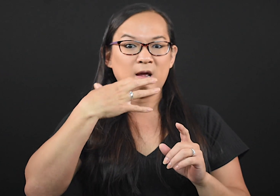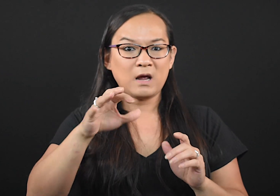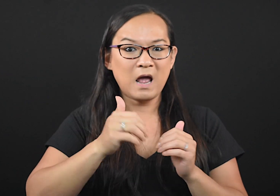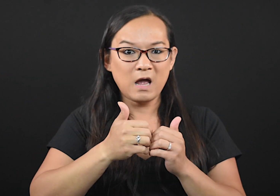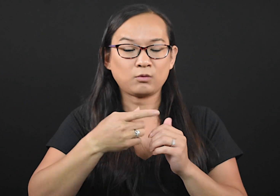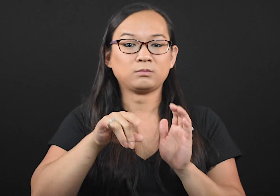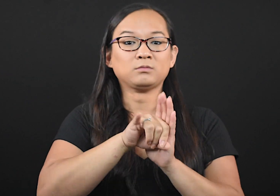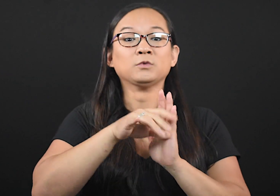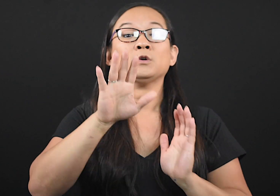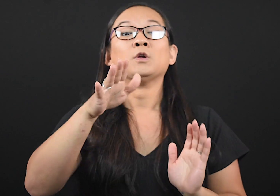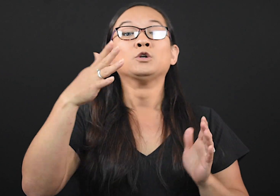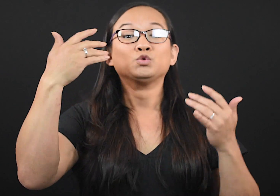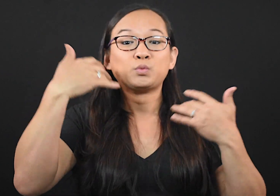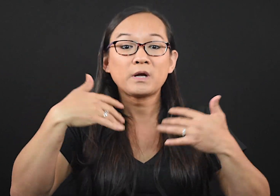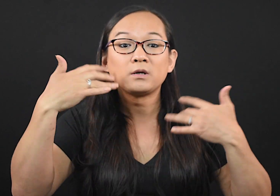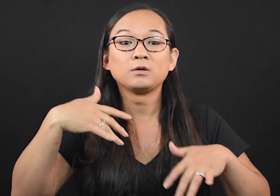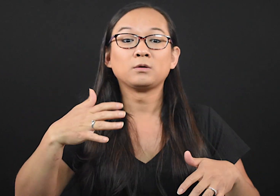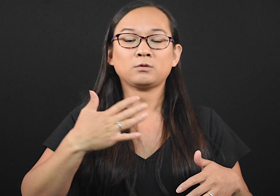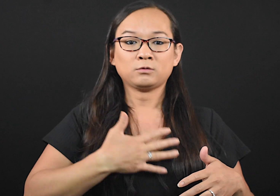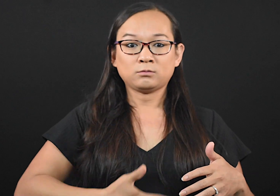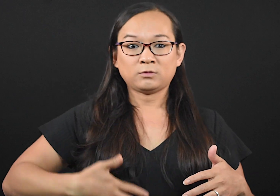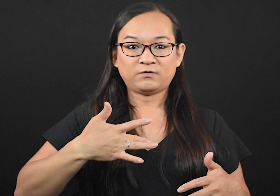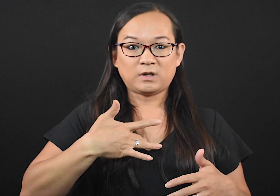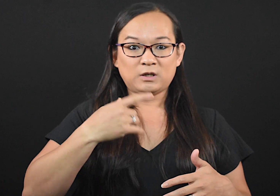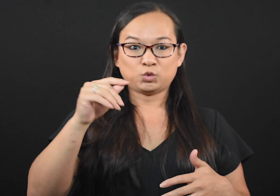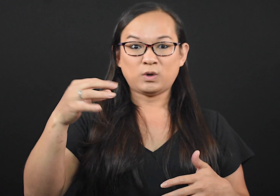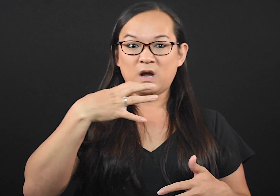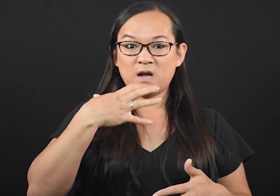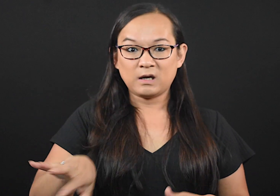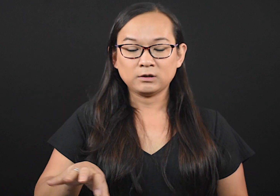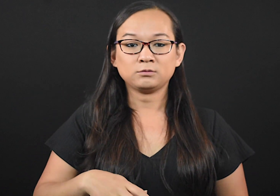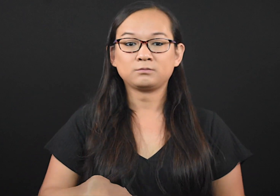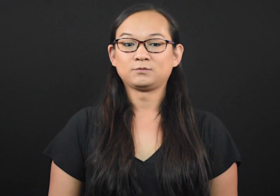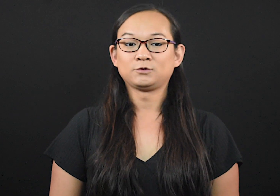Signs your baby may be getting too hot include sweating or his or her chest feeling hot.